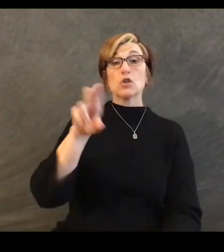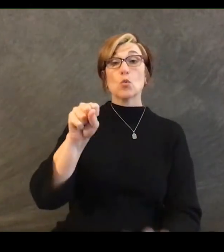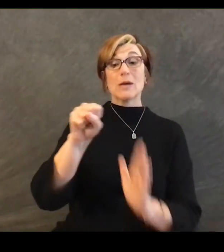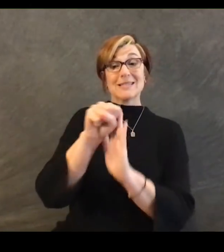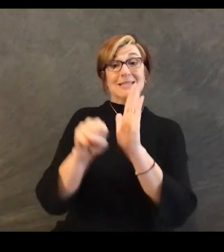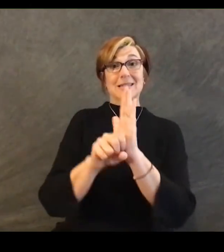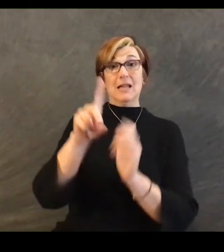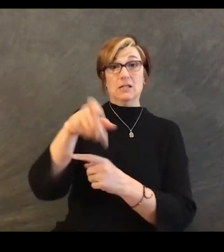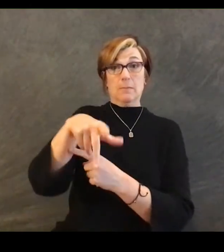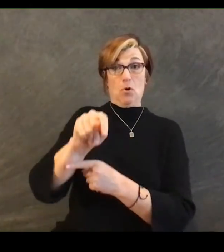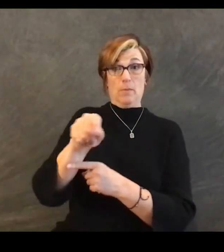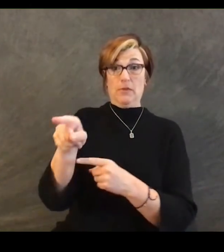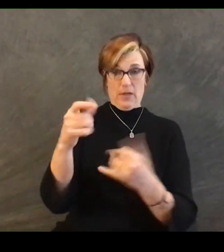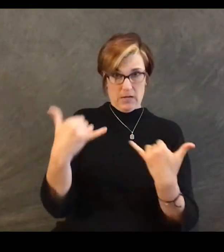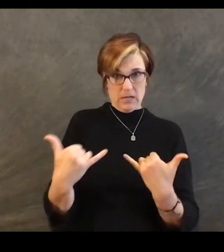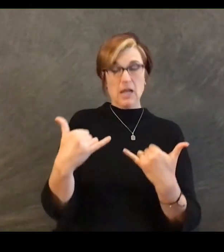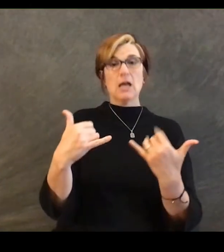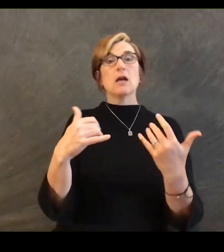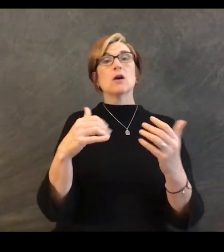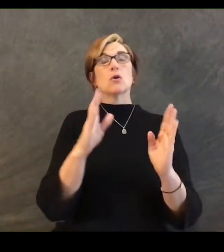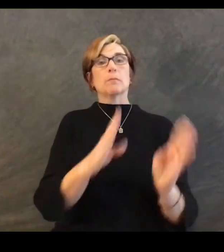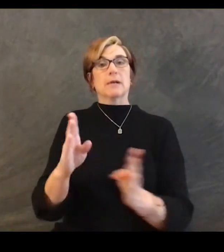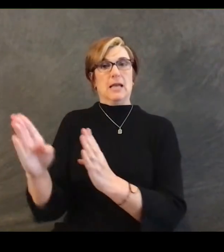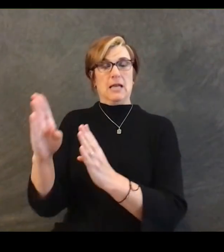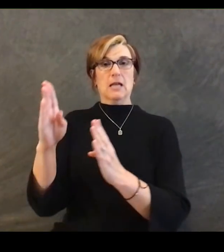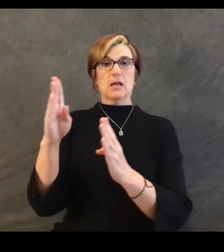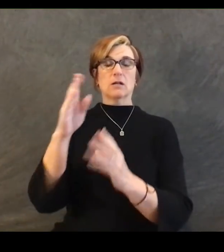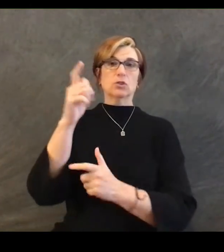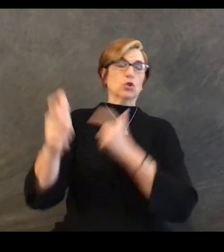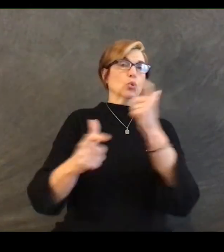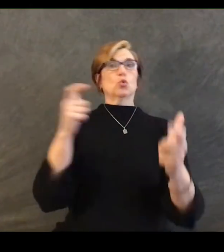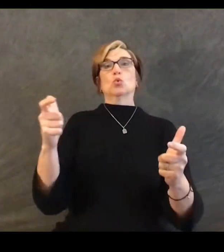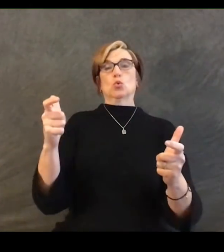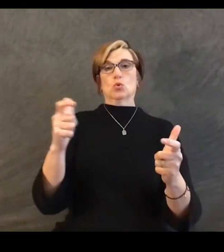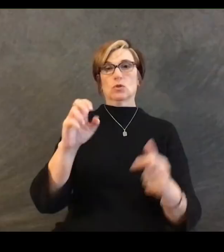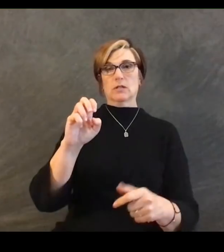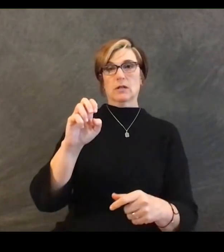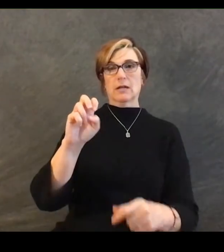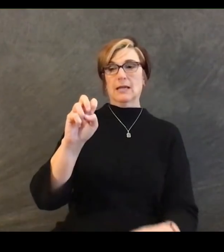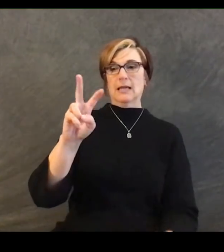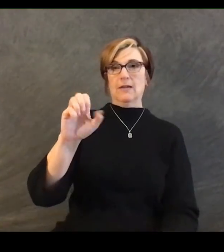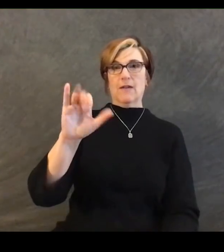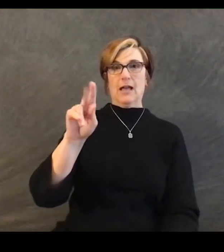most complex international evacuation operations in American history Mike